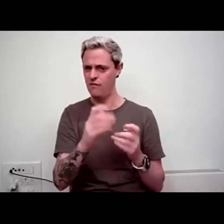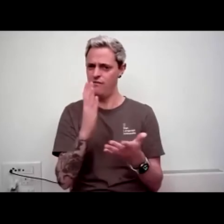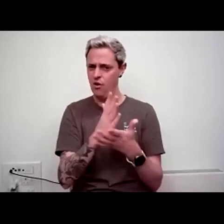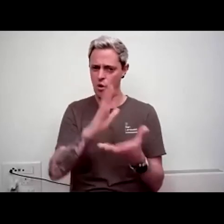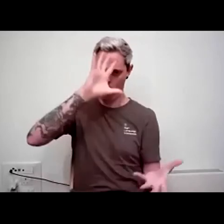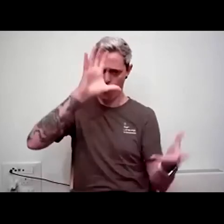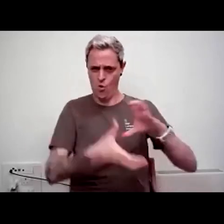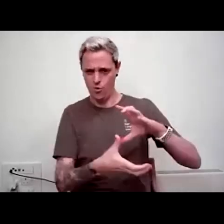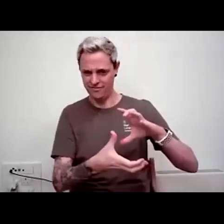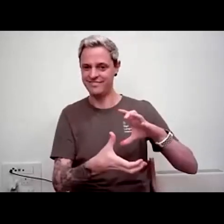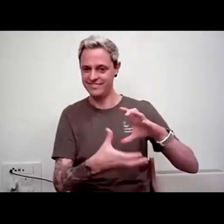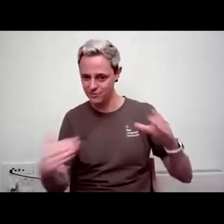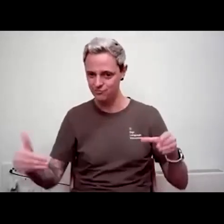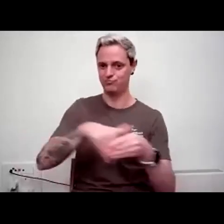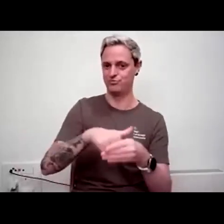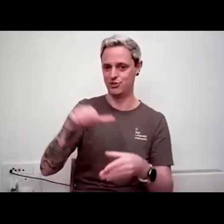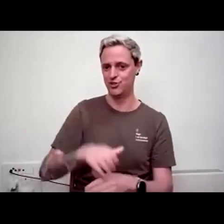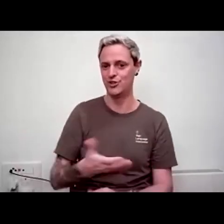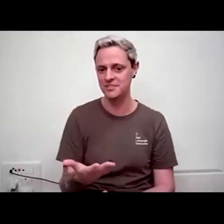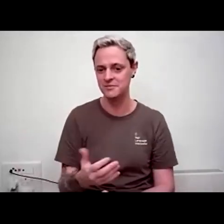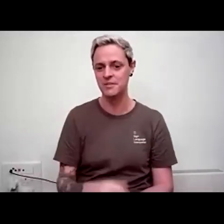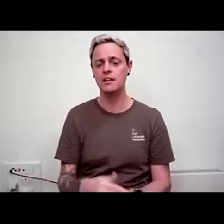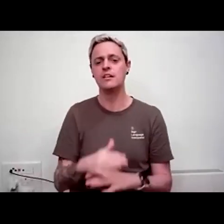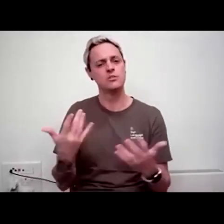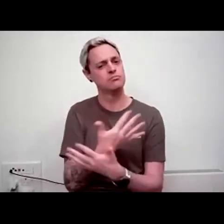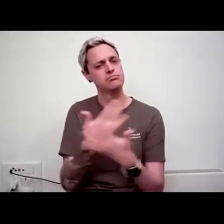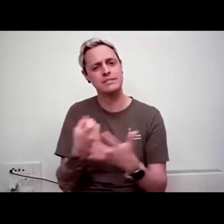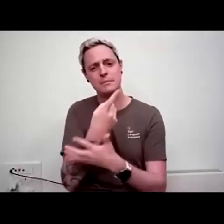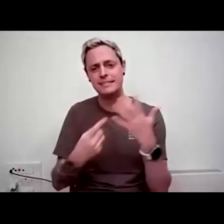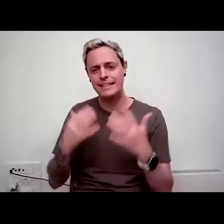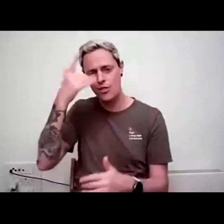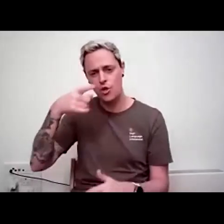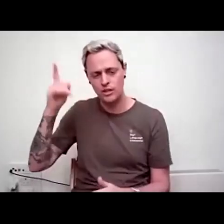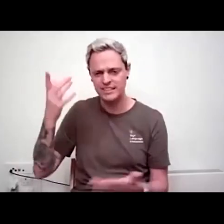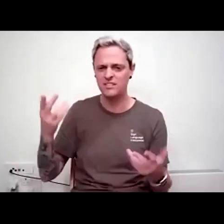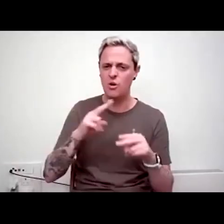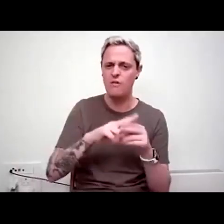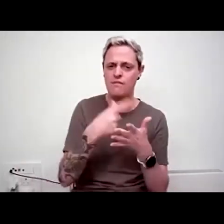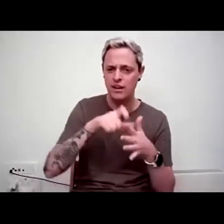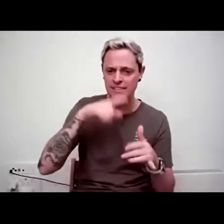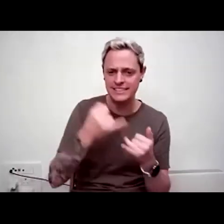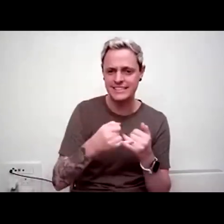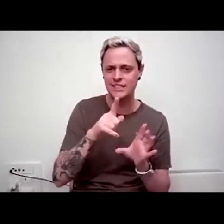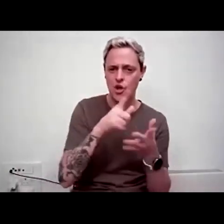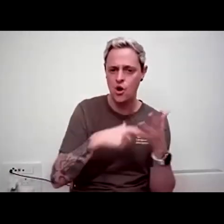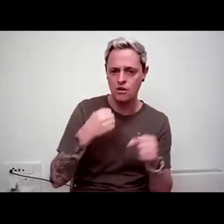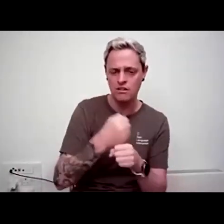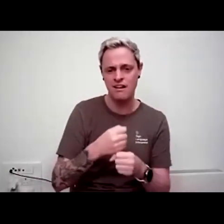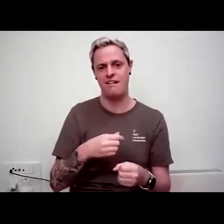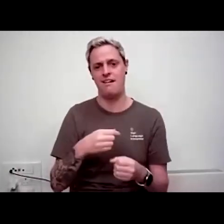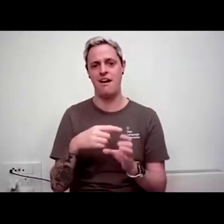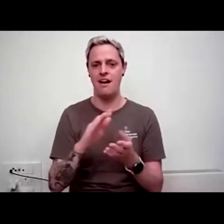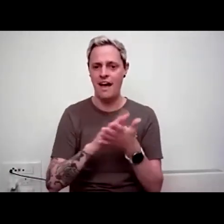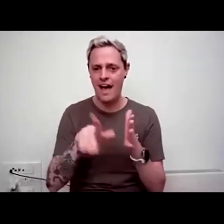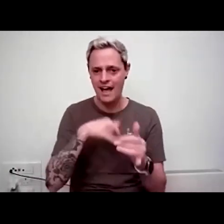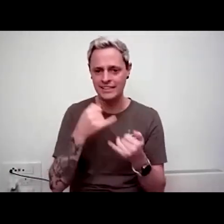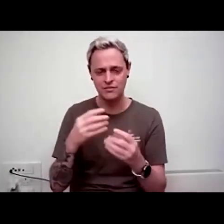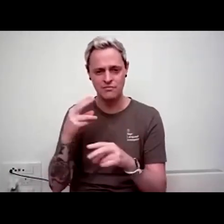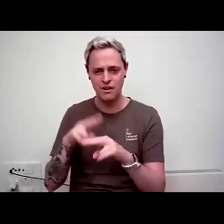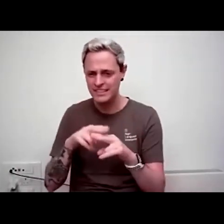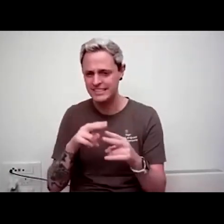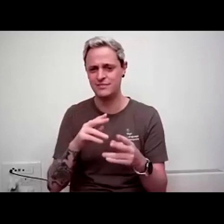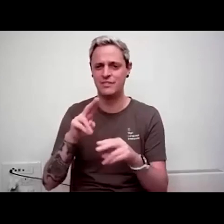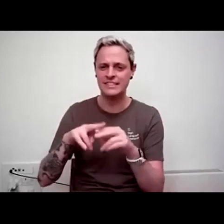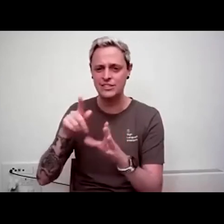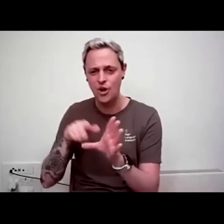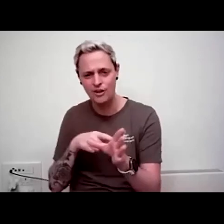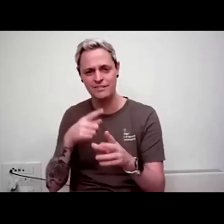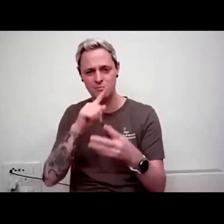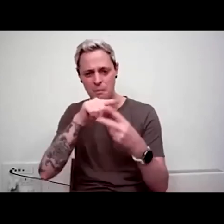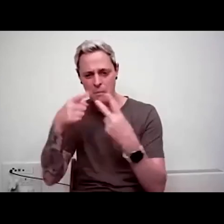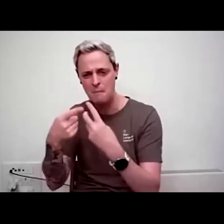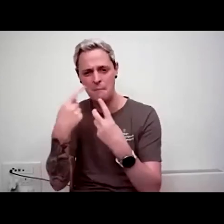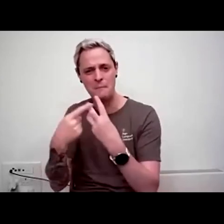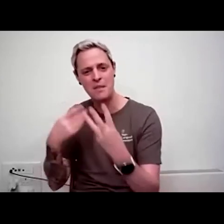So, instead, many disability theologians and I’m thinking here of Francis Young, Hans Reinders and Amos Yong amongst others at the University of Aberdeen